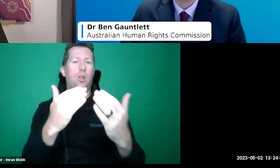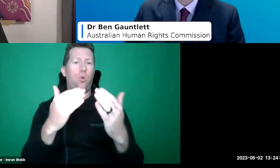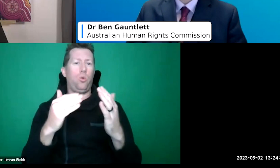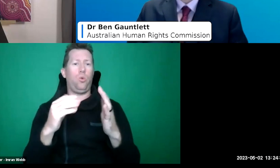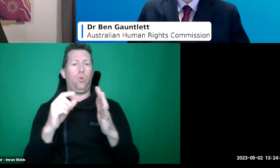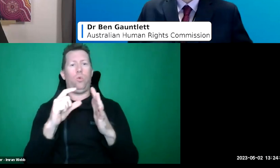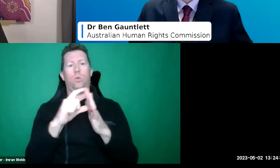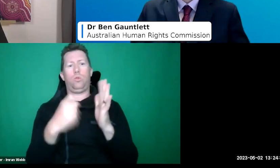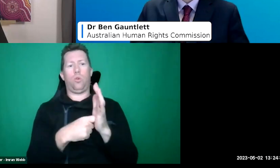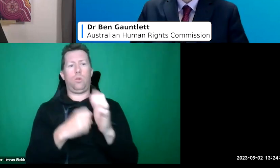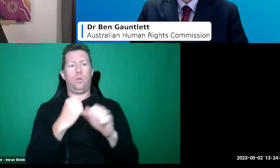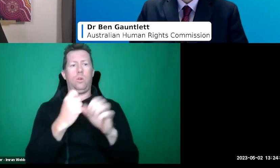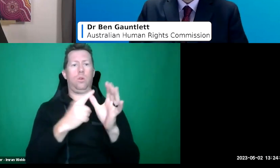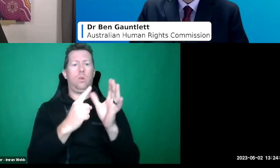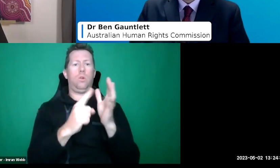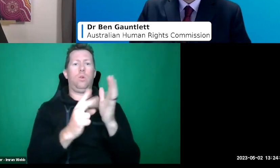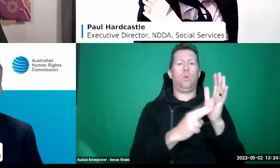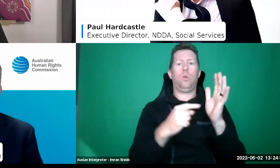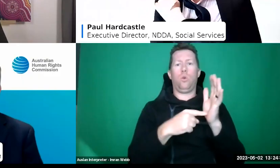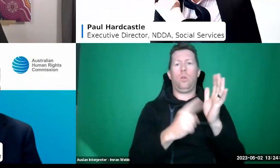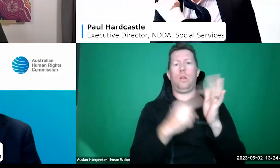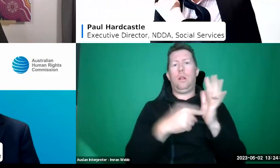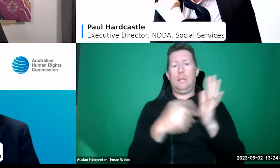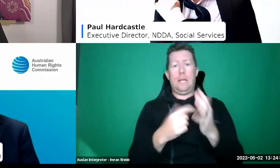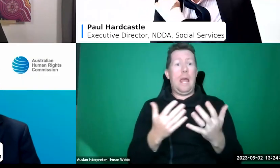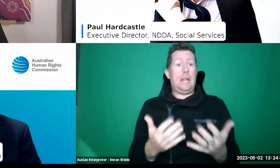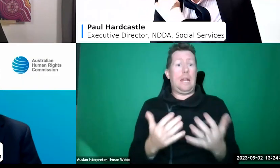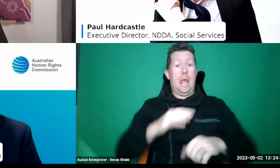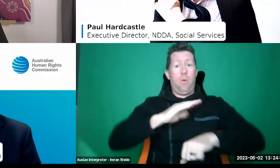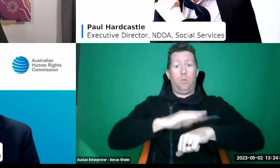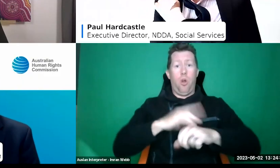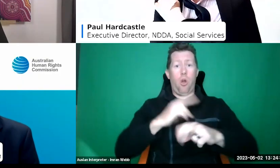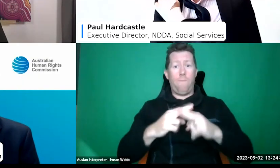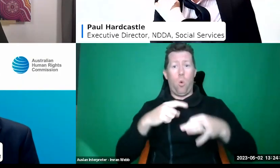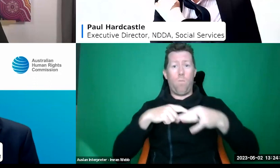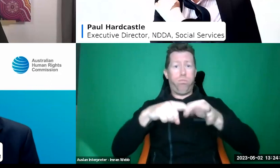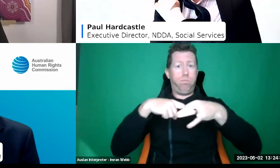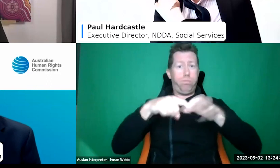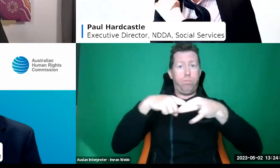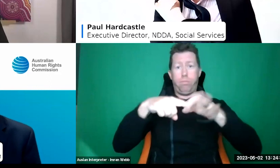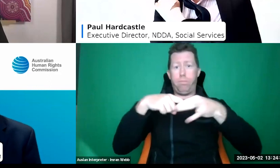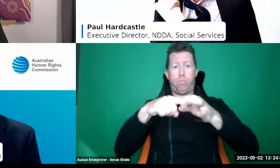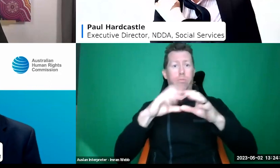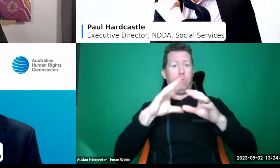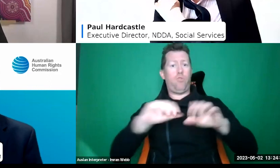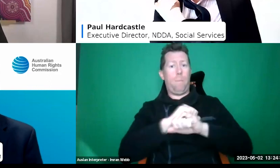And now it's time to ask some questions coming from the audience.